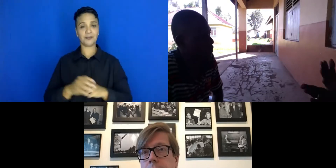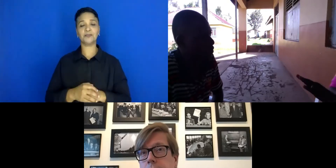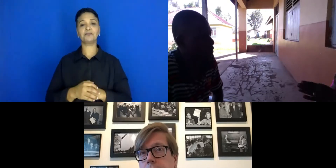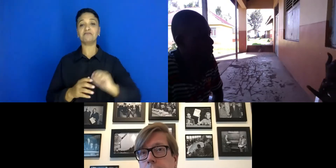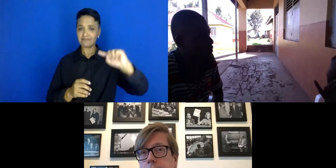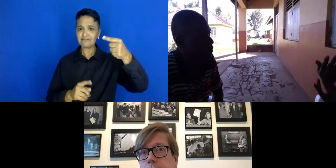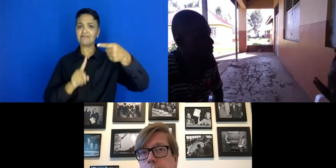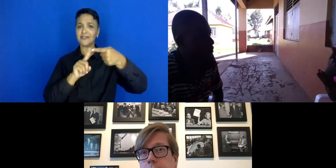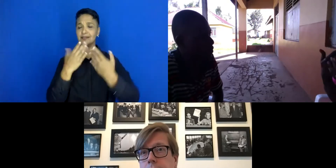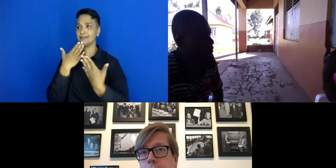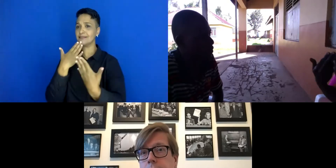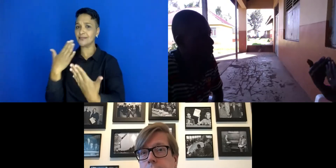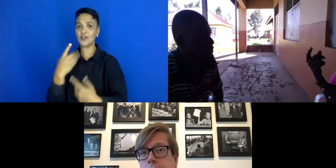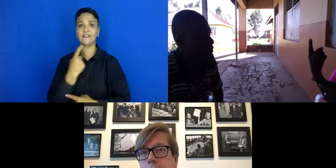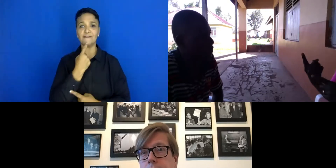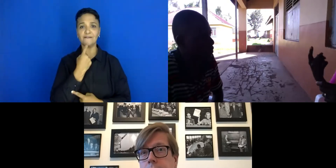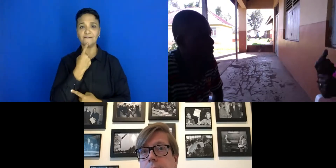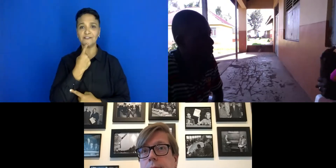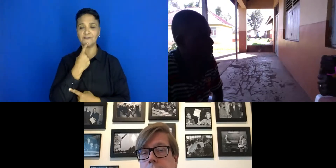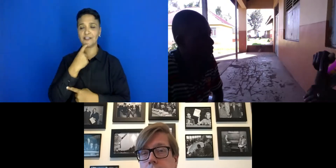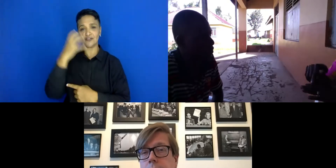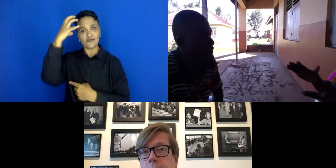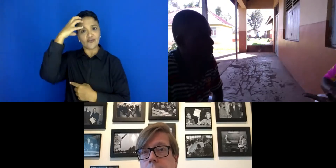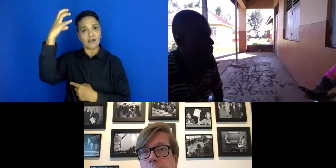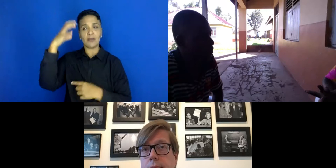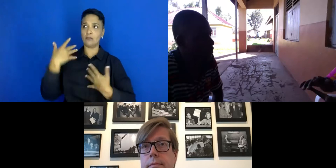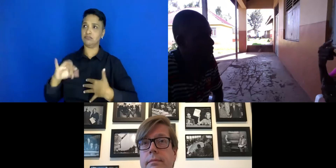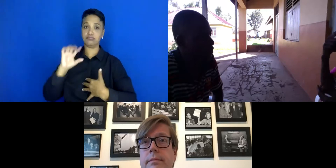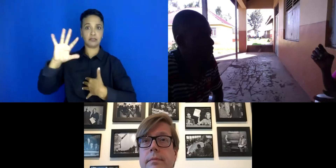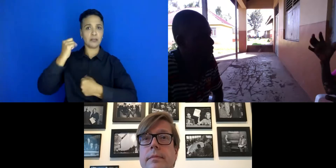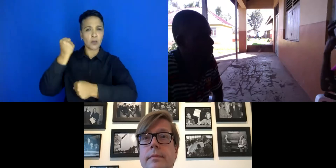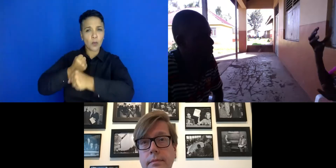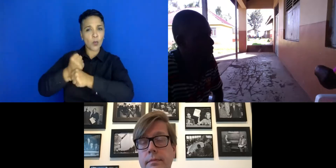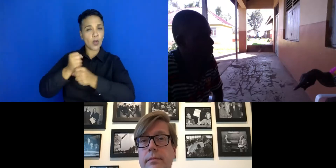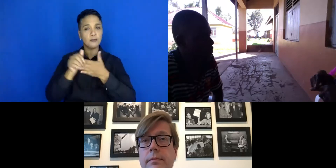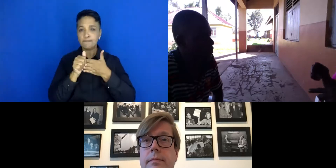mission for their work in this area and for being a pioneer and avant-garde in extending support